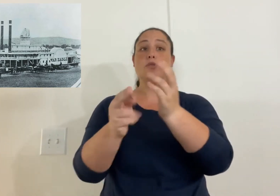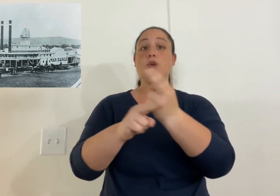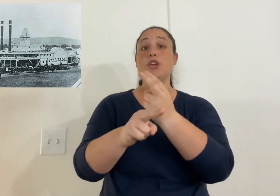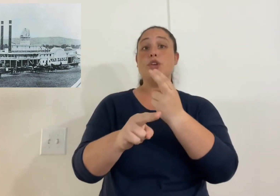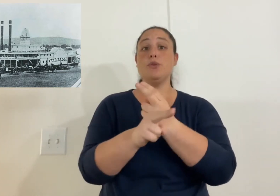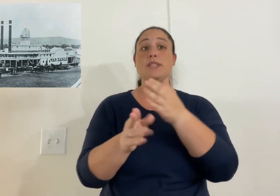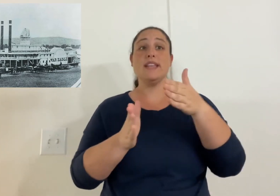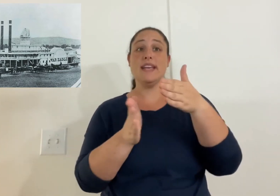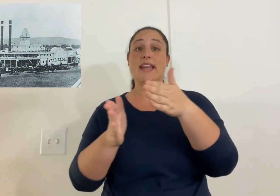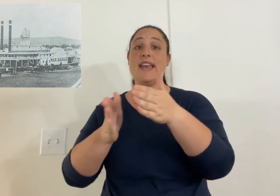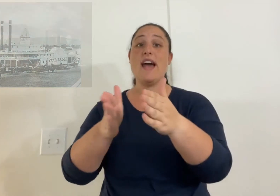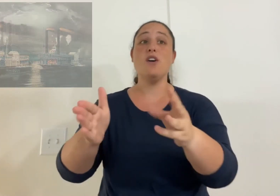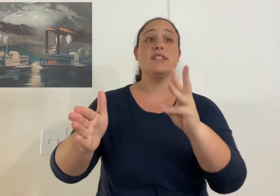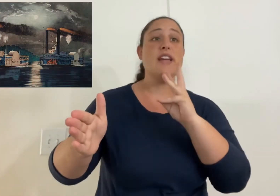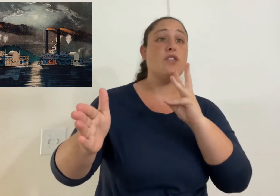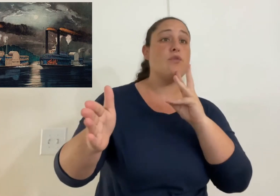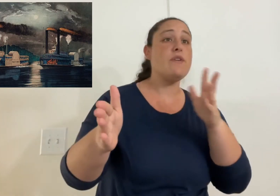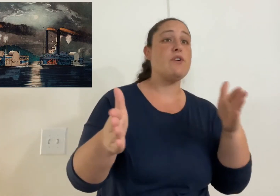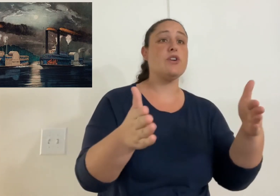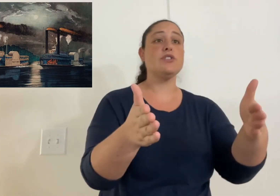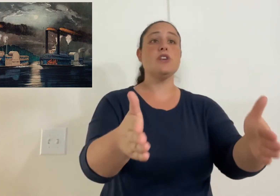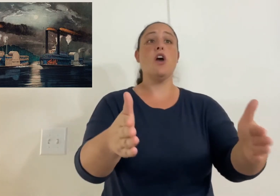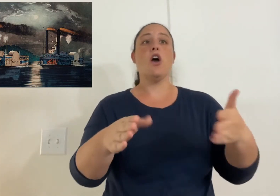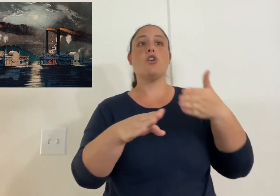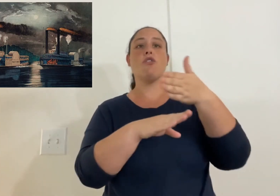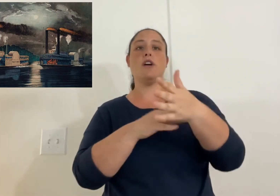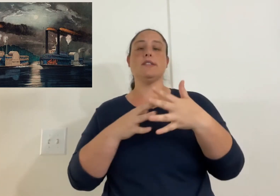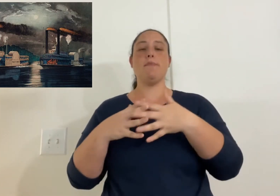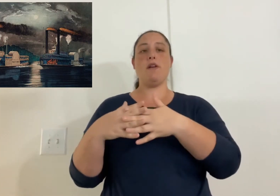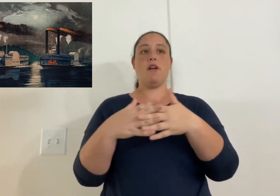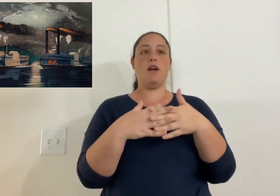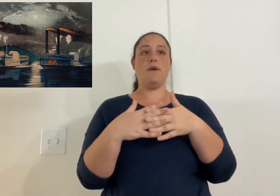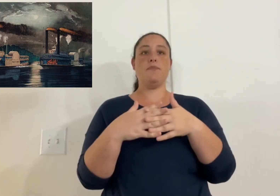Steamboats were used in canals and rivers across America.